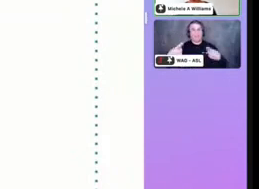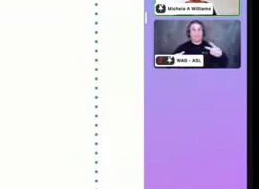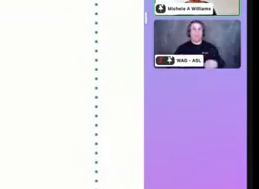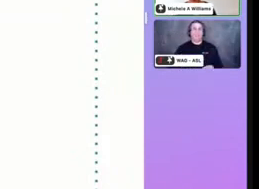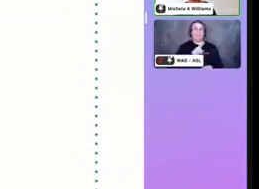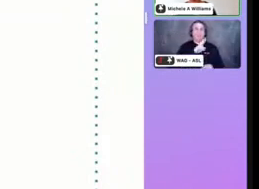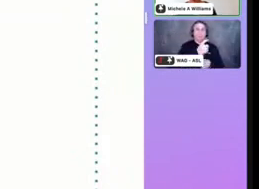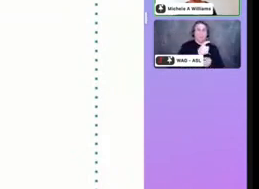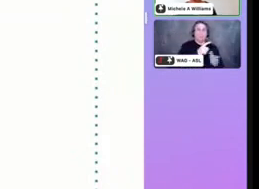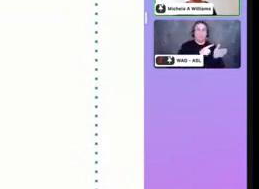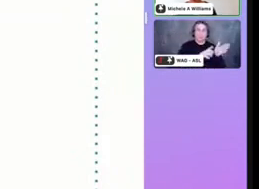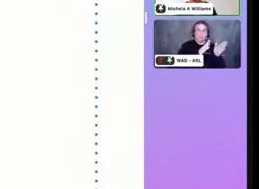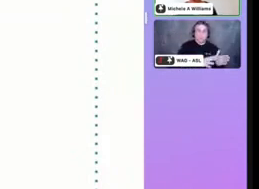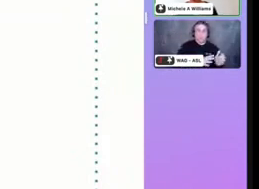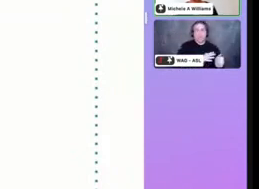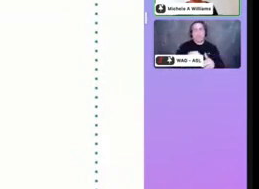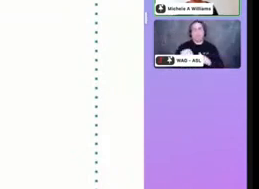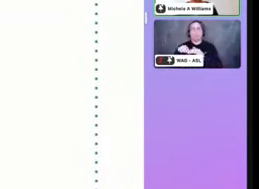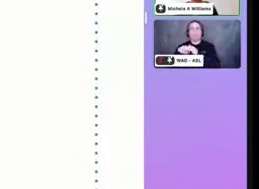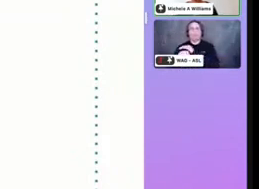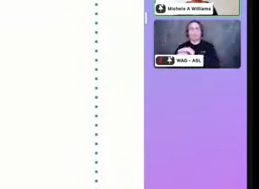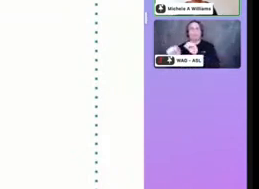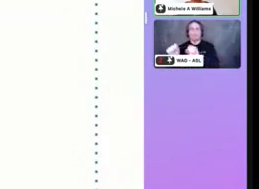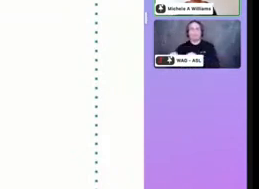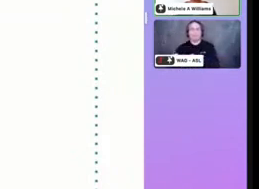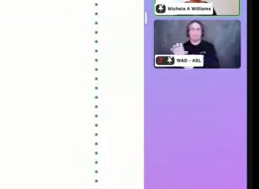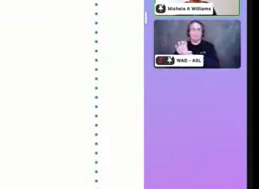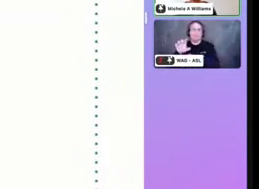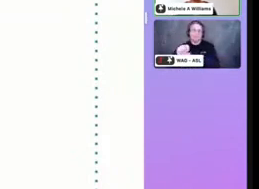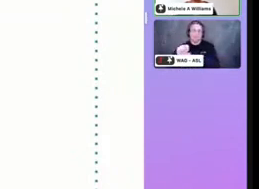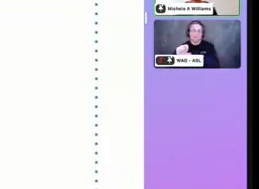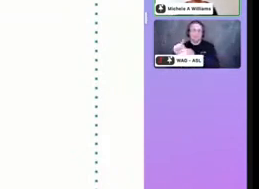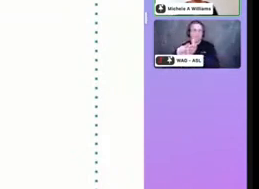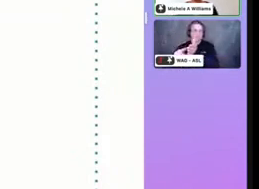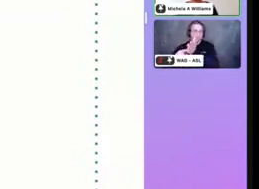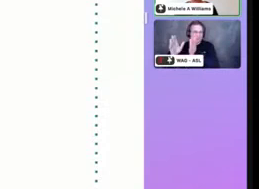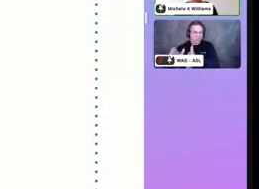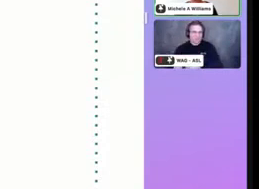for joining. I am doctor a Williams,